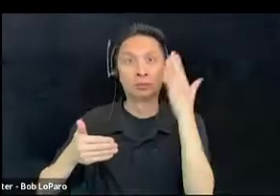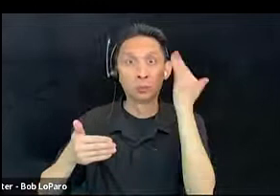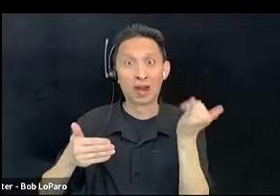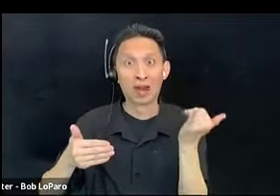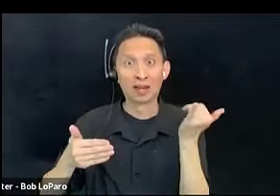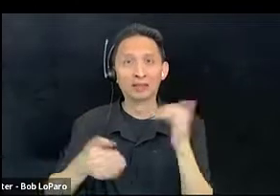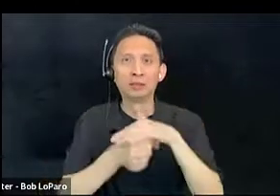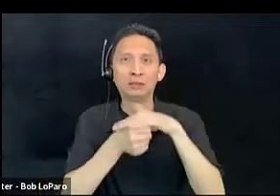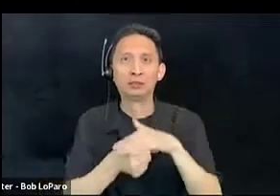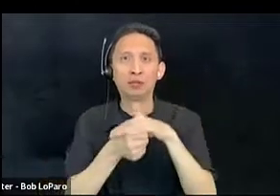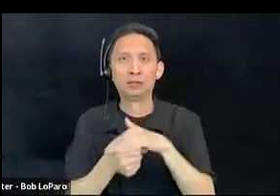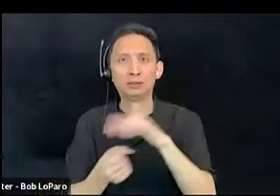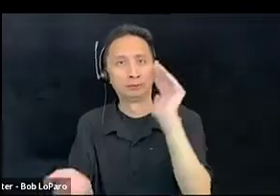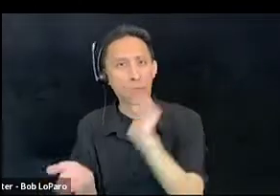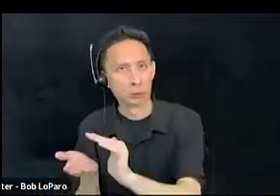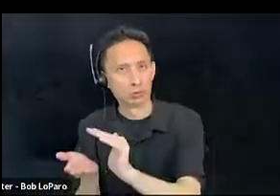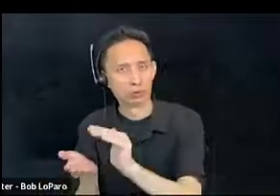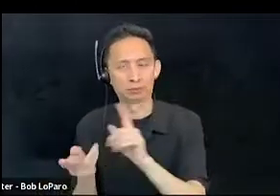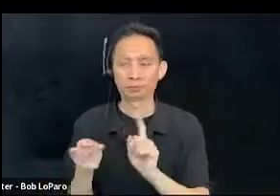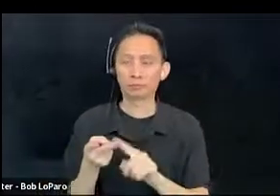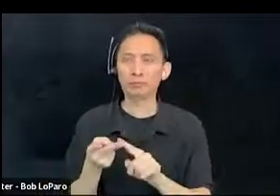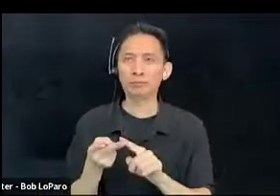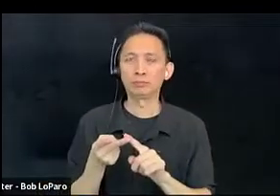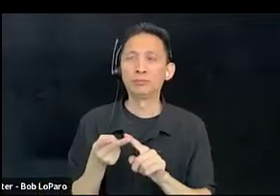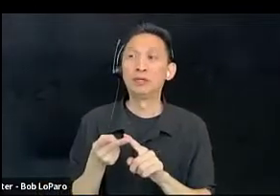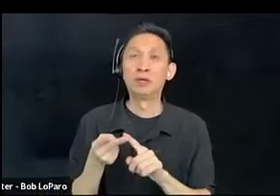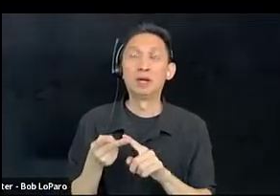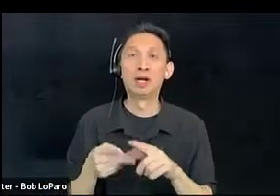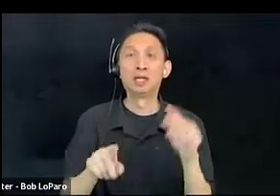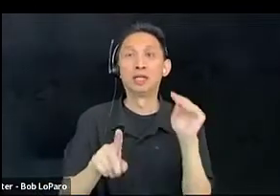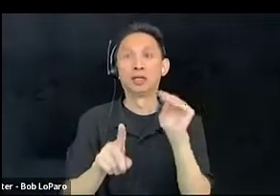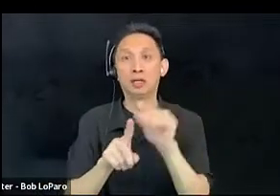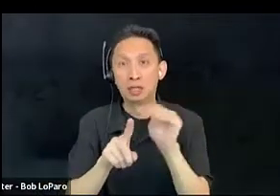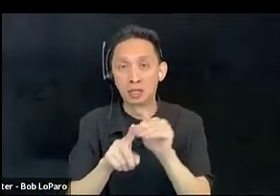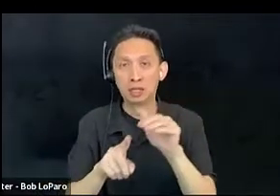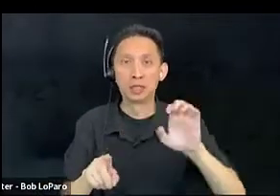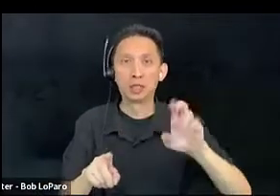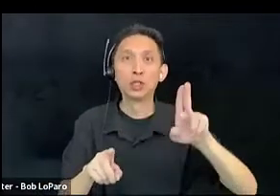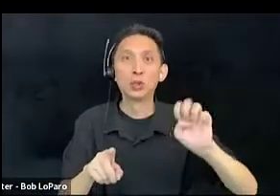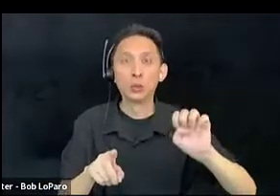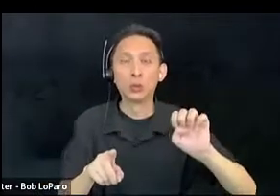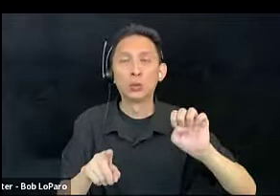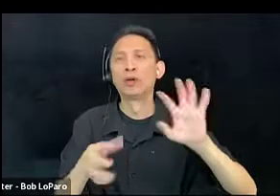between the cue and then what's gonna happen after the queue.